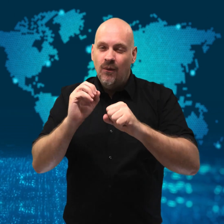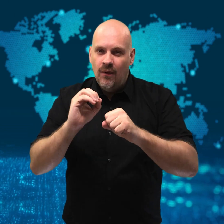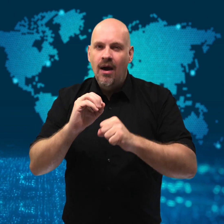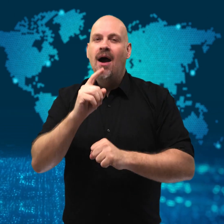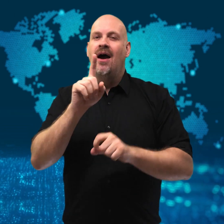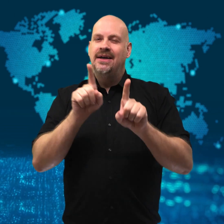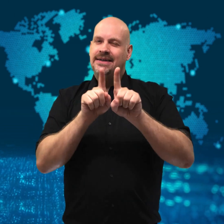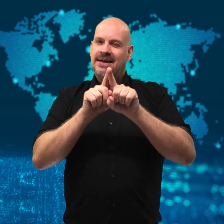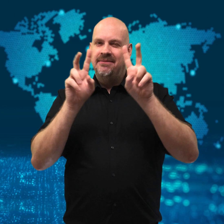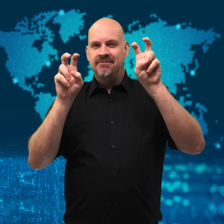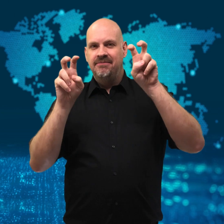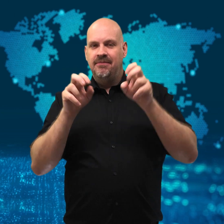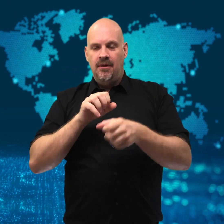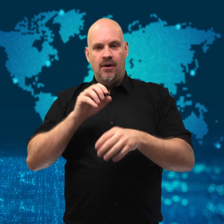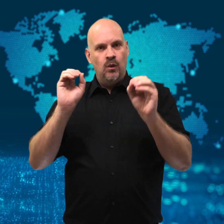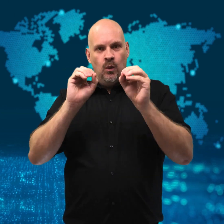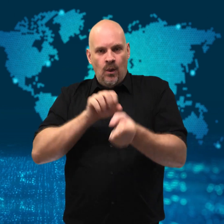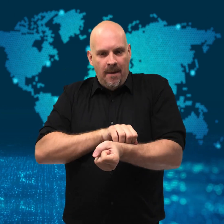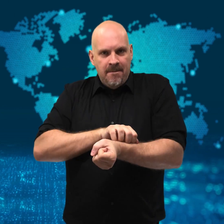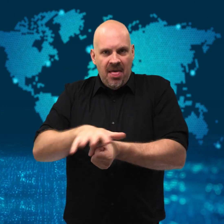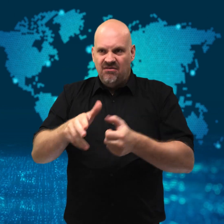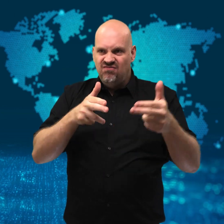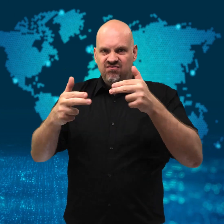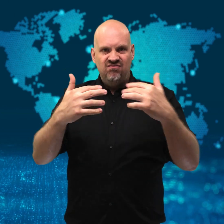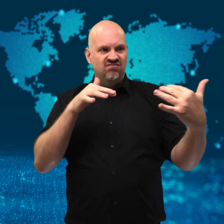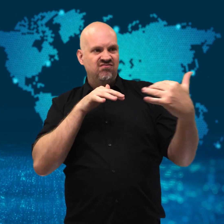won 25 seats in Parliament.